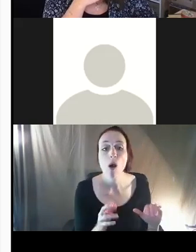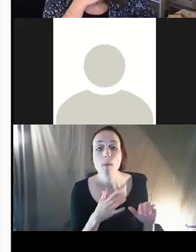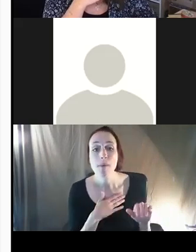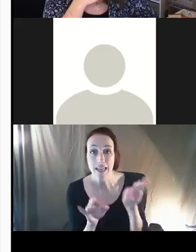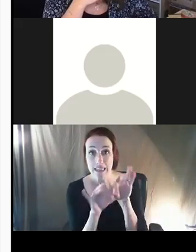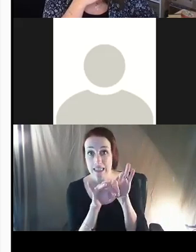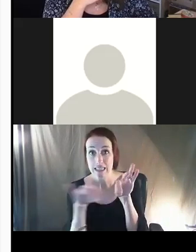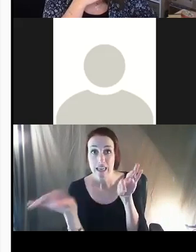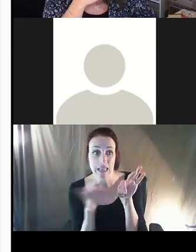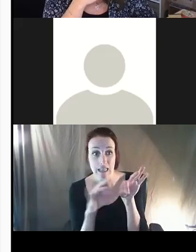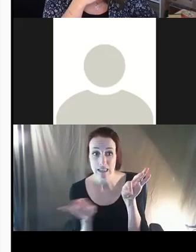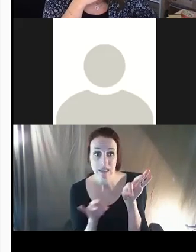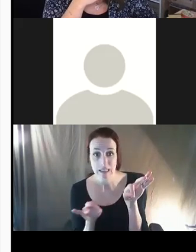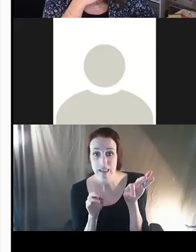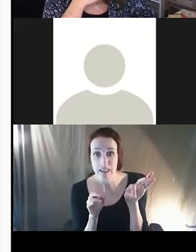committed too much content.